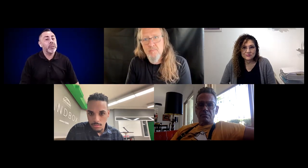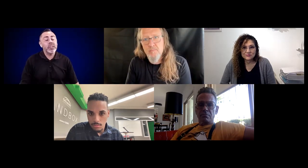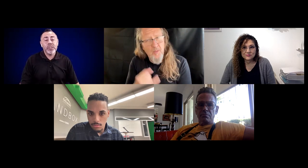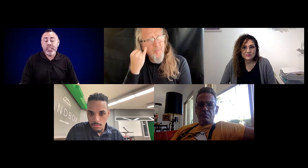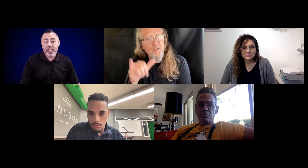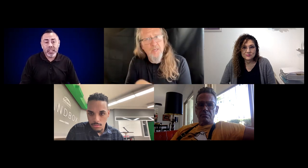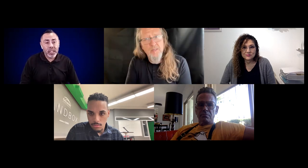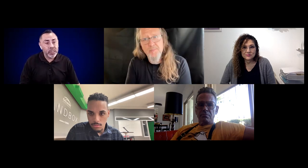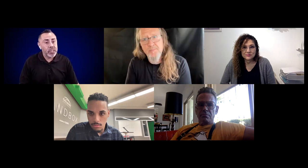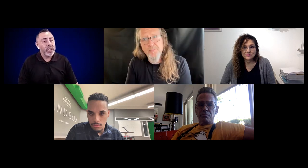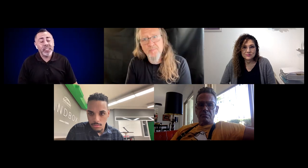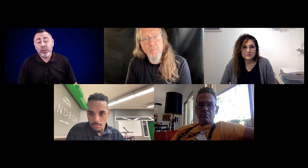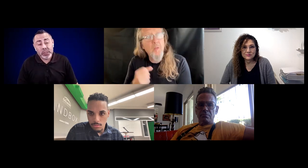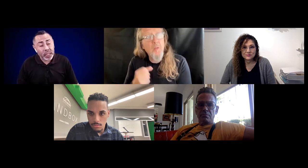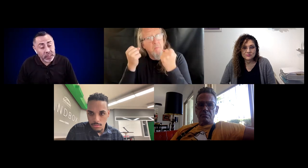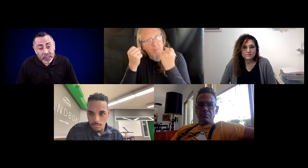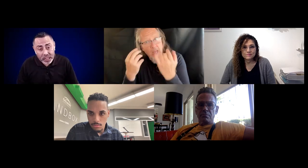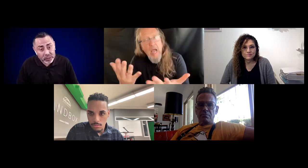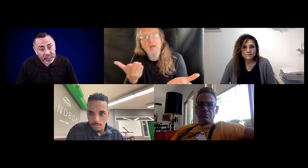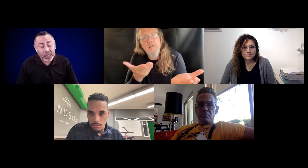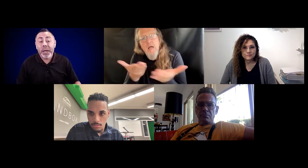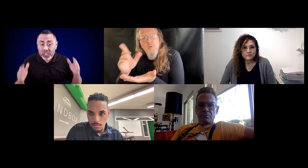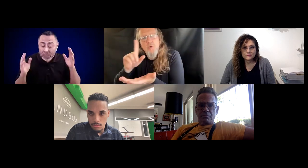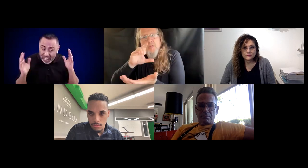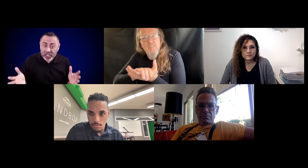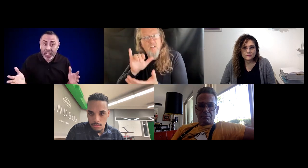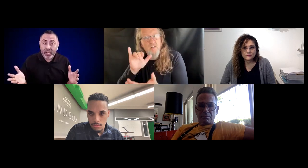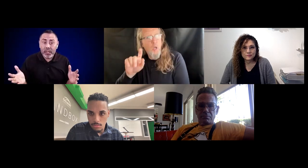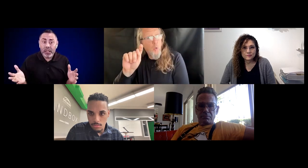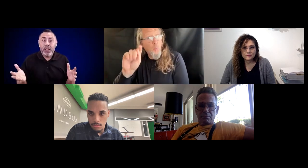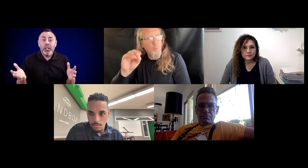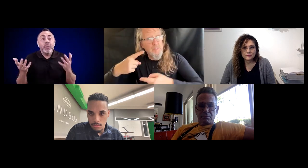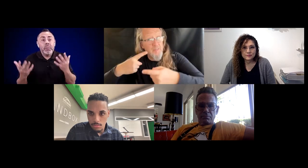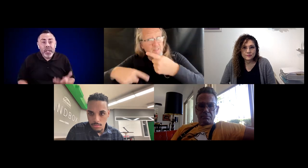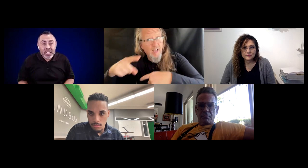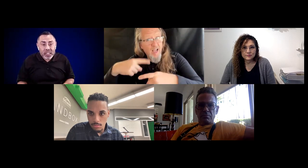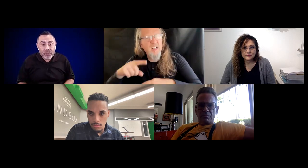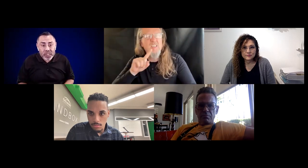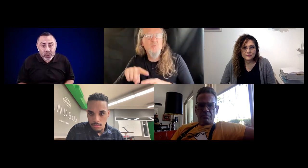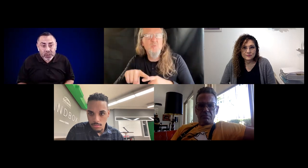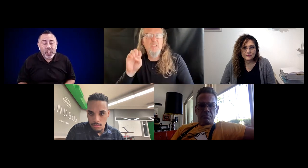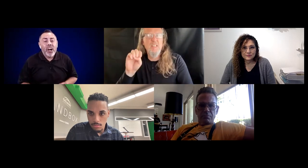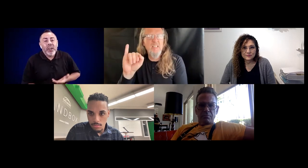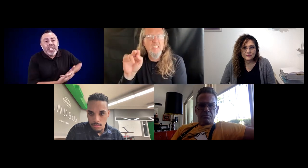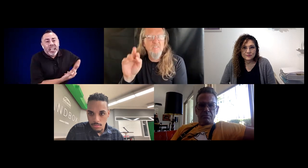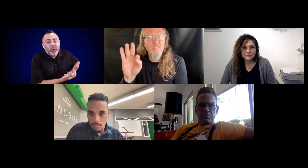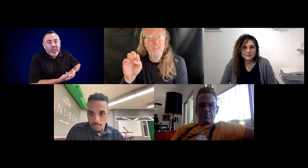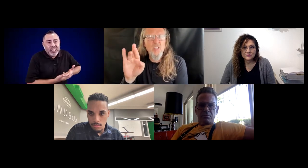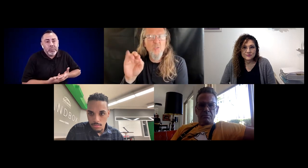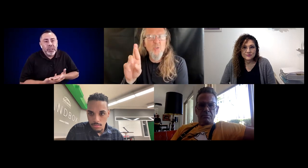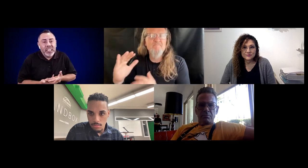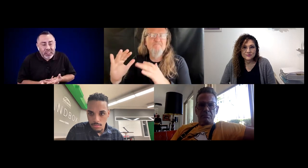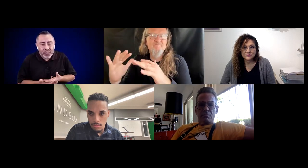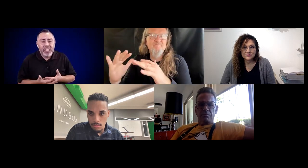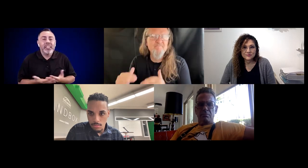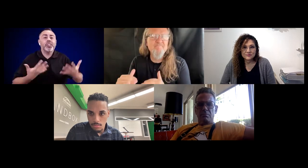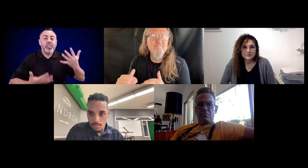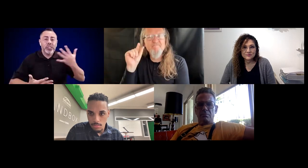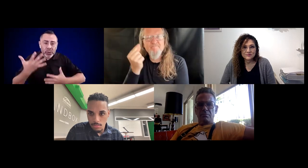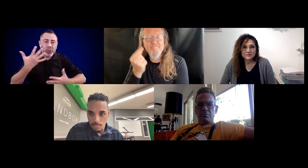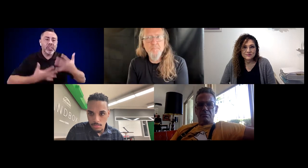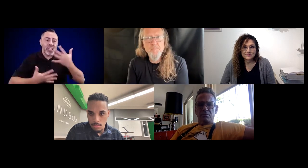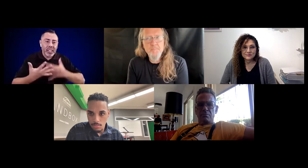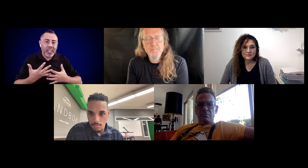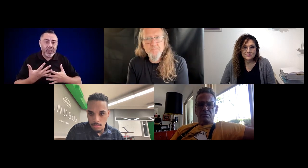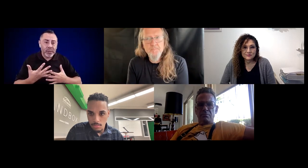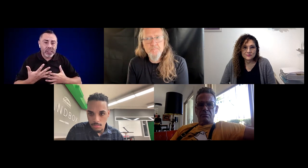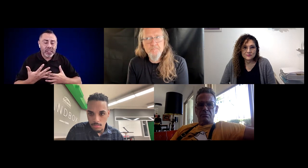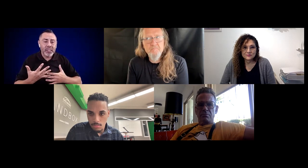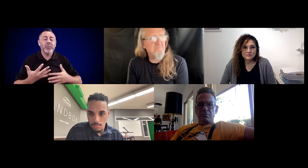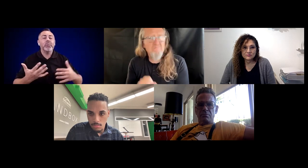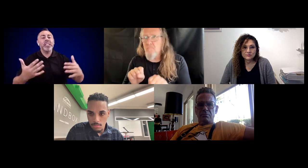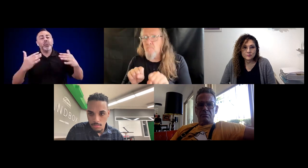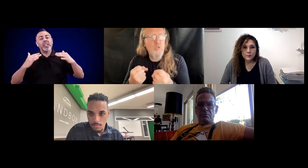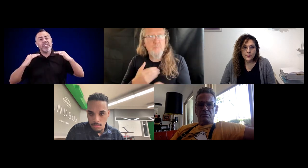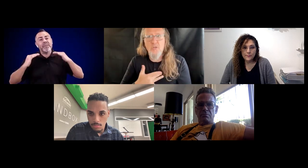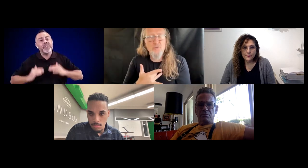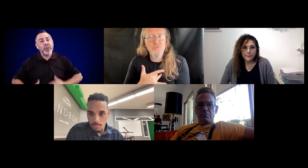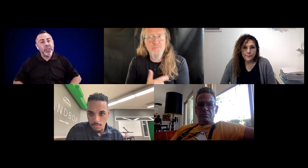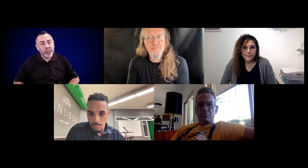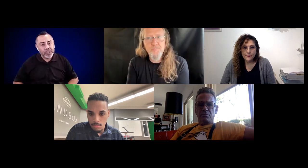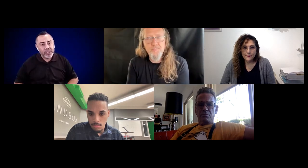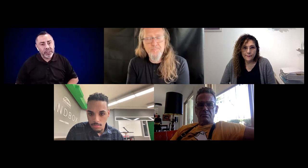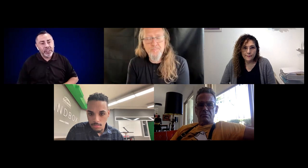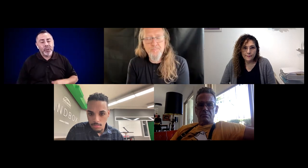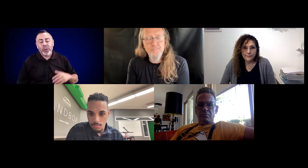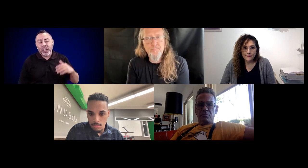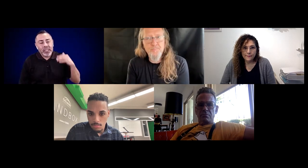Imagine imagine that many individuals are carrying the belief that, to use sign language means one is inferior or unable.